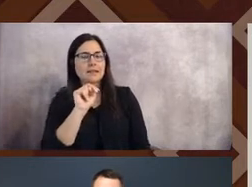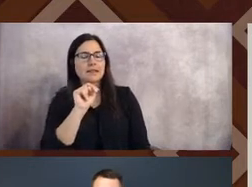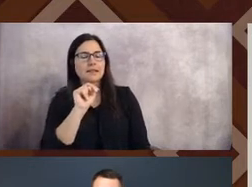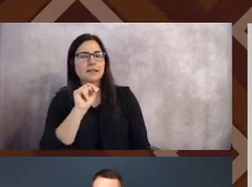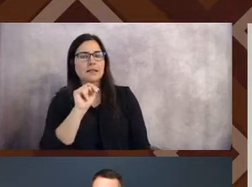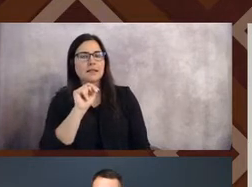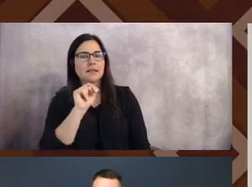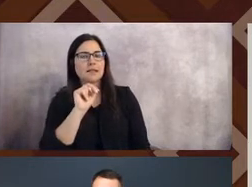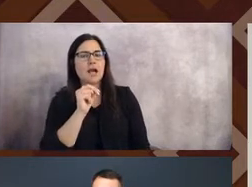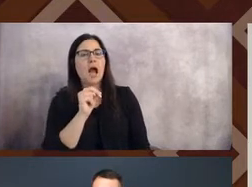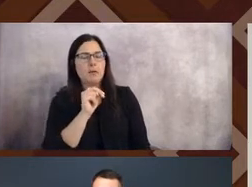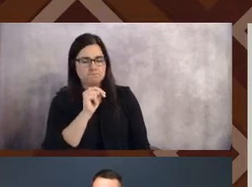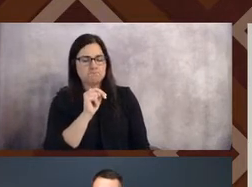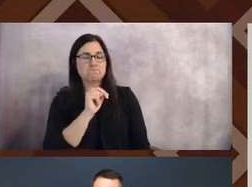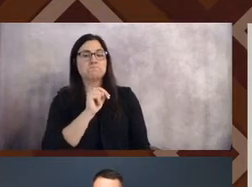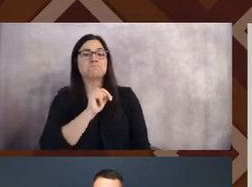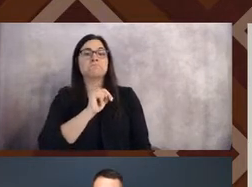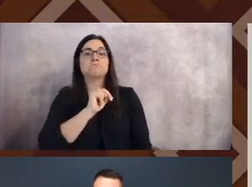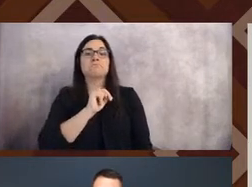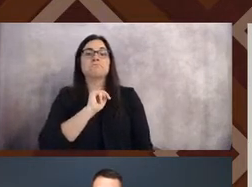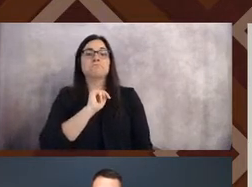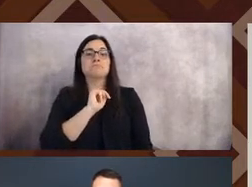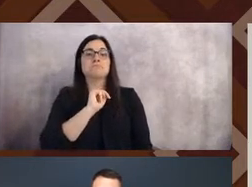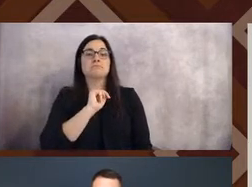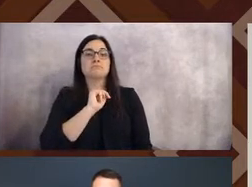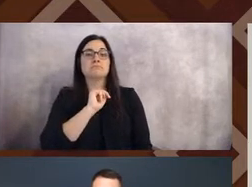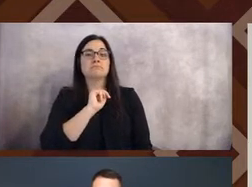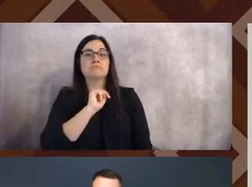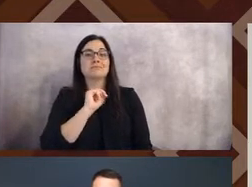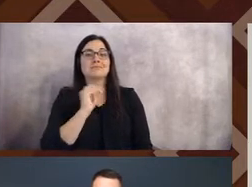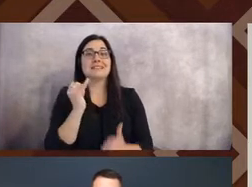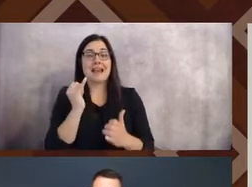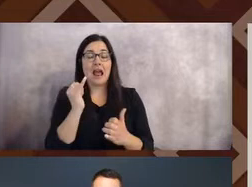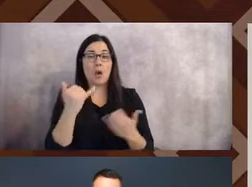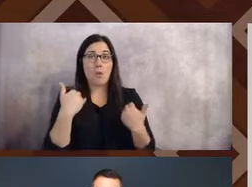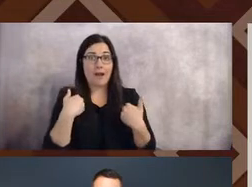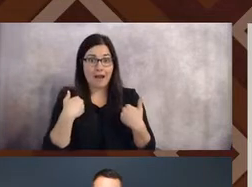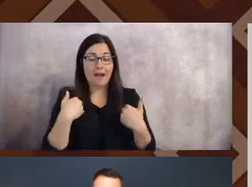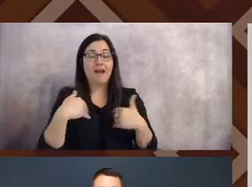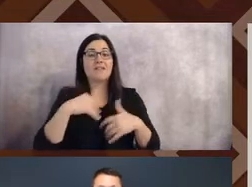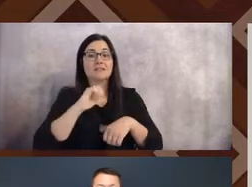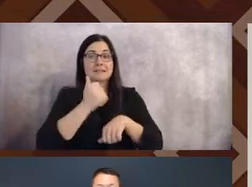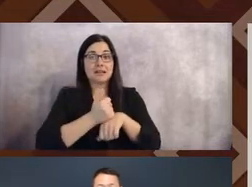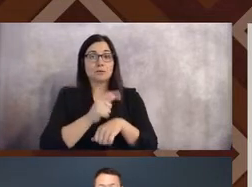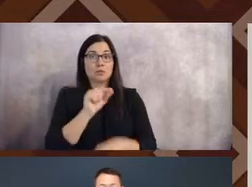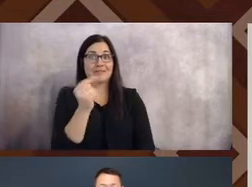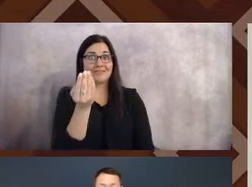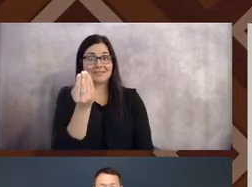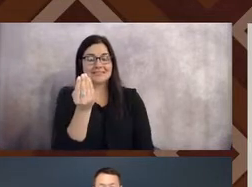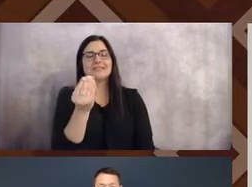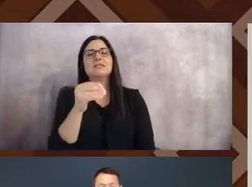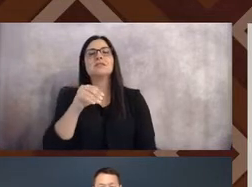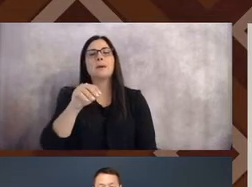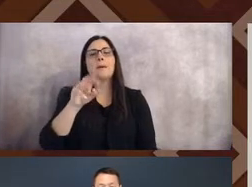so there are now memorials in 2015, right? I mean how many years later, right?